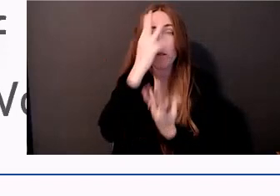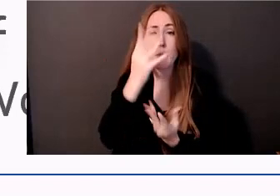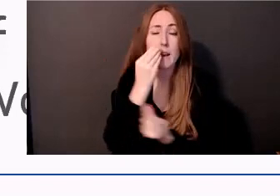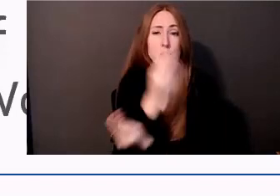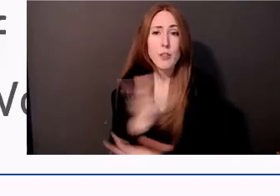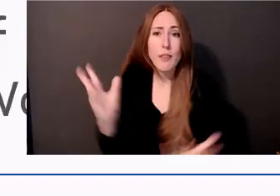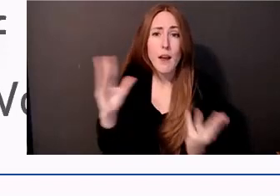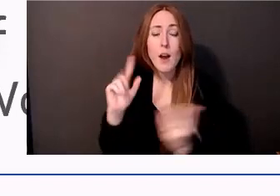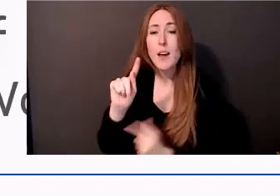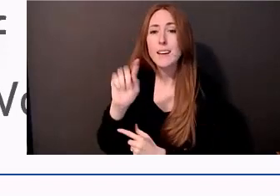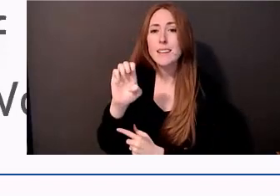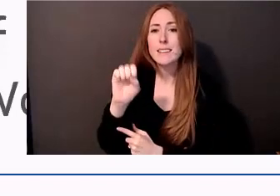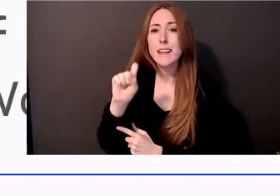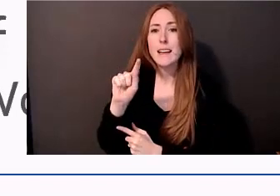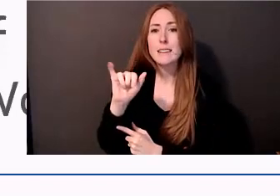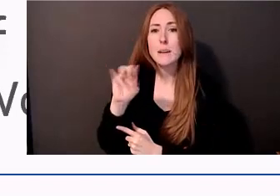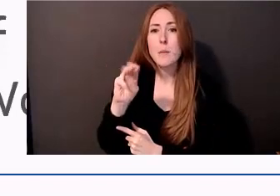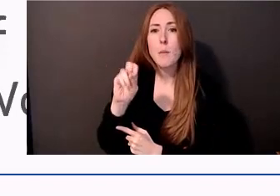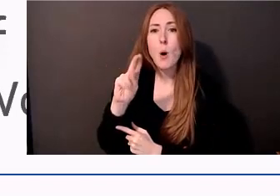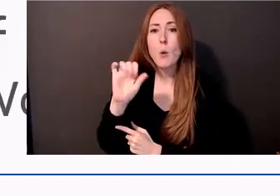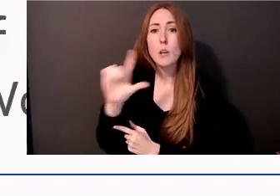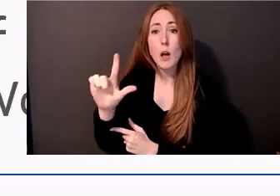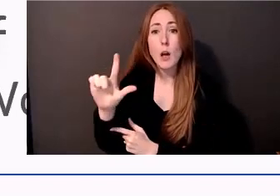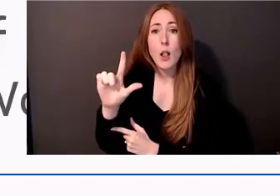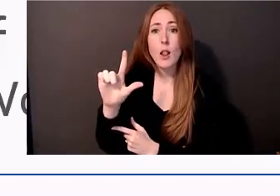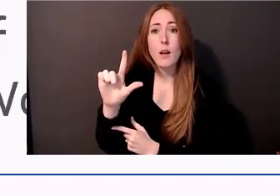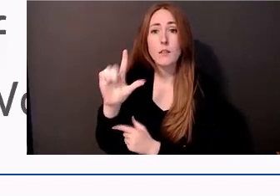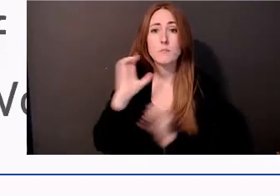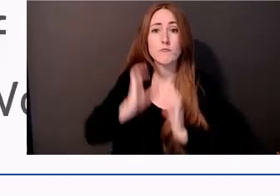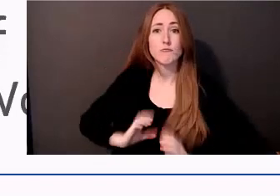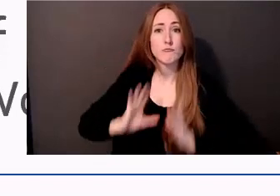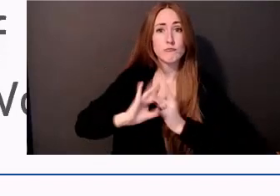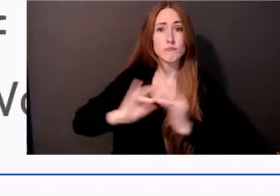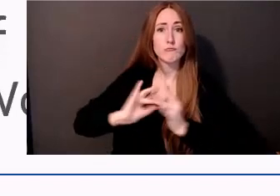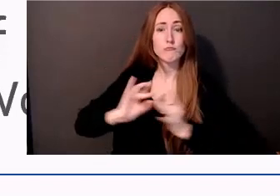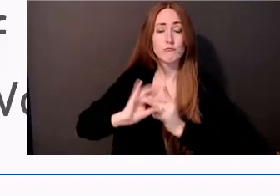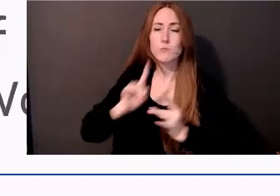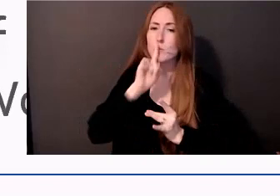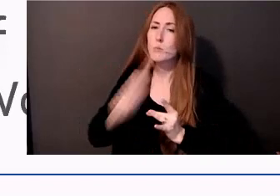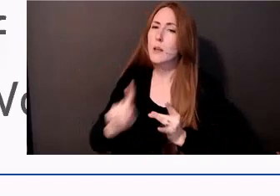If you have a web page, for instance, and it doesn't even need to be something with multiple tabs.